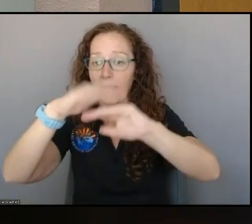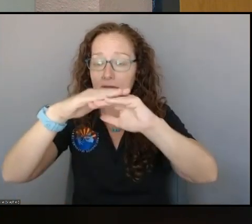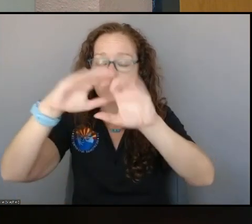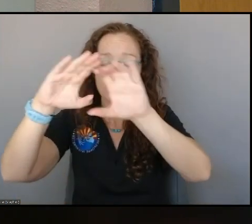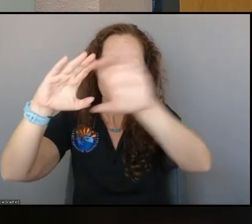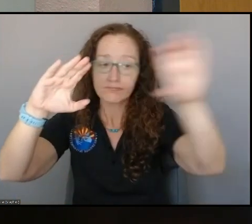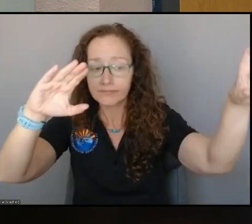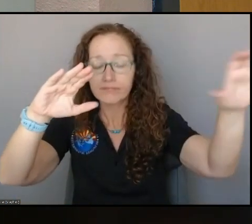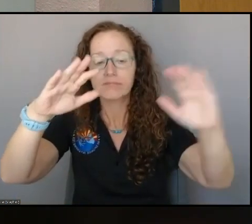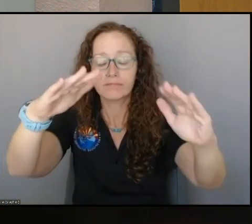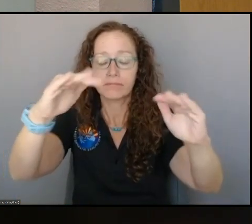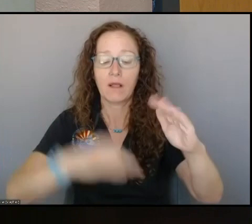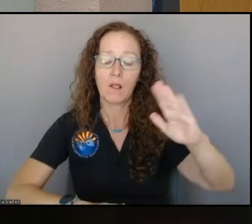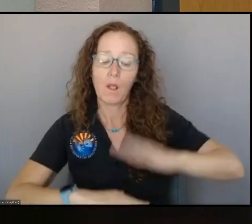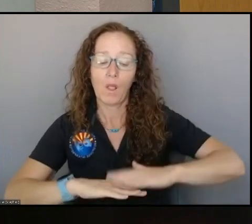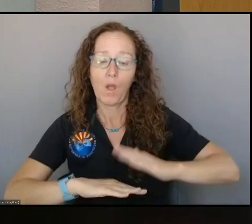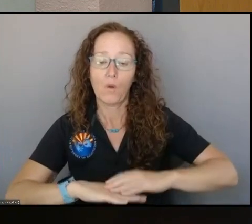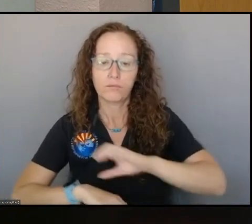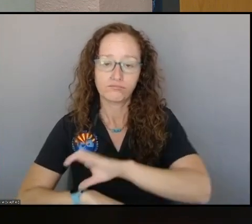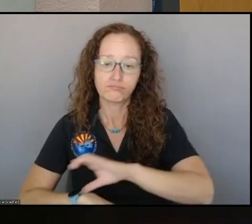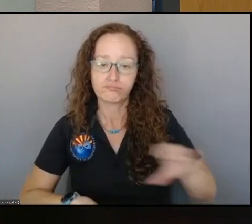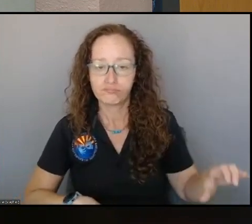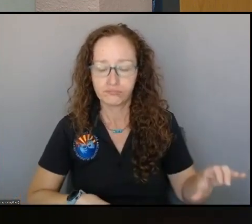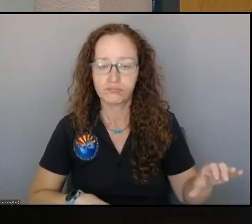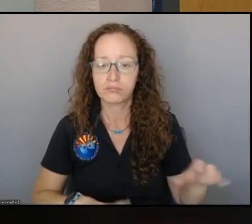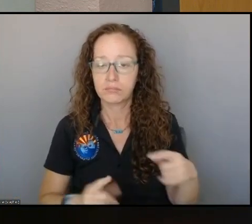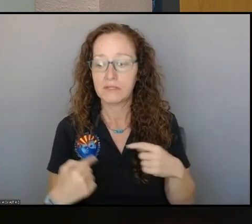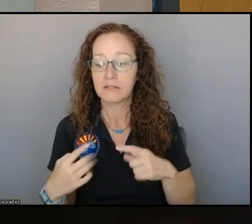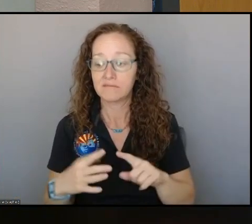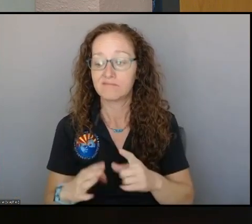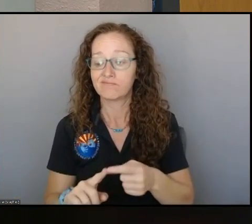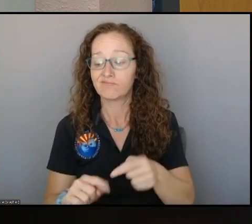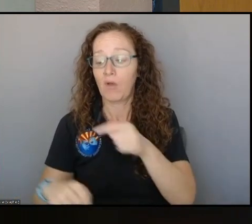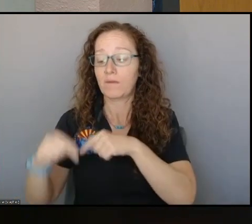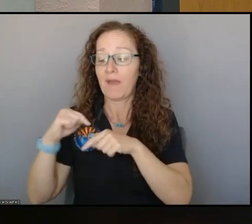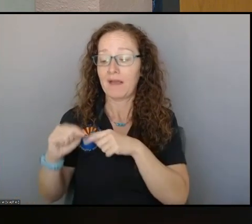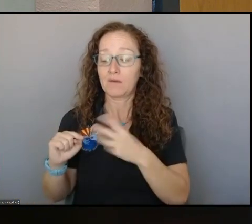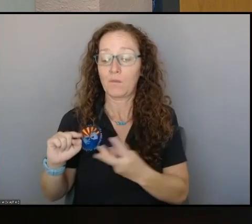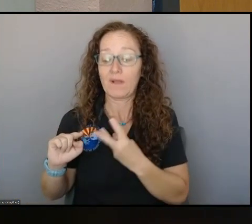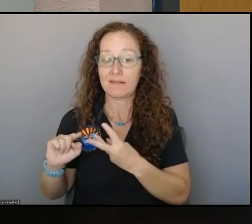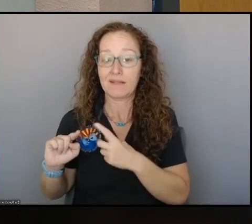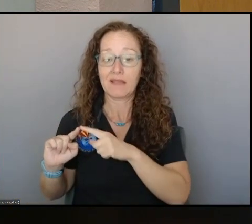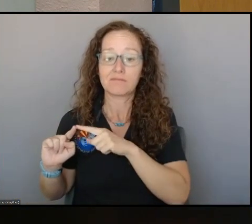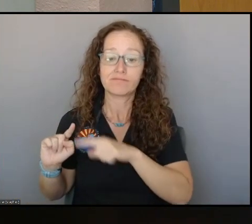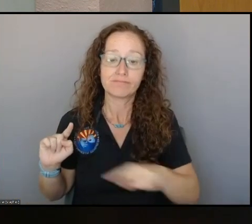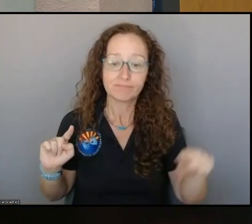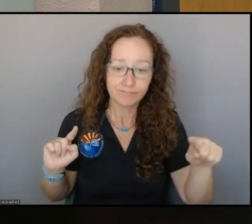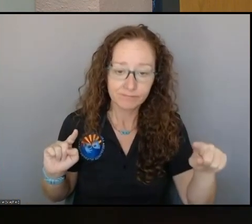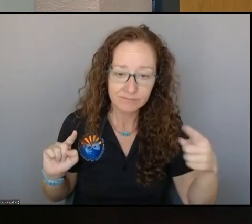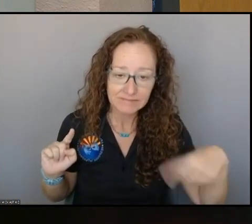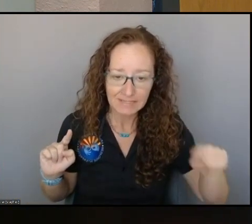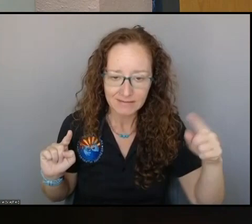This is where we're at today on Saturday, and going all the way through next Saturday. And on top, you're looking at